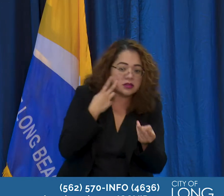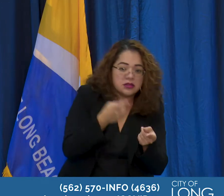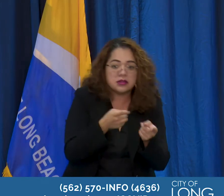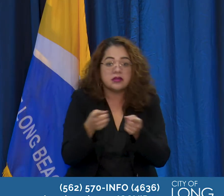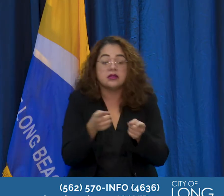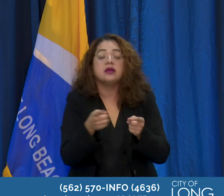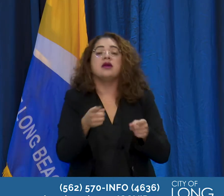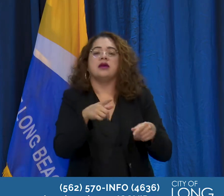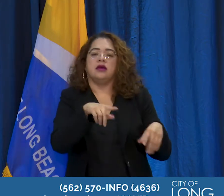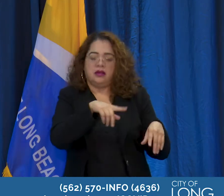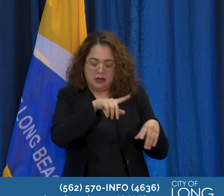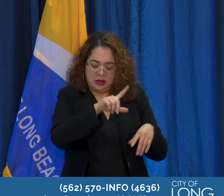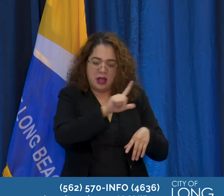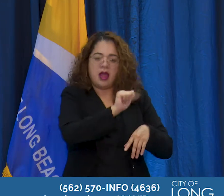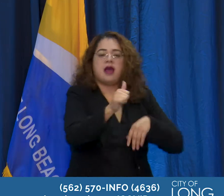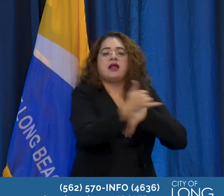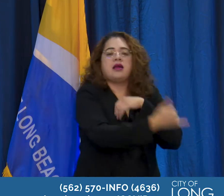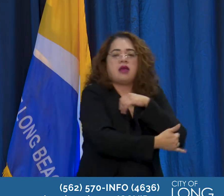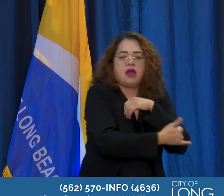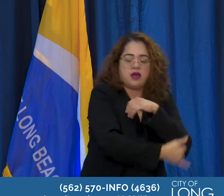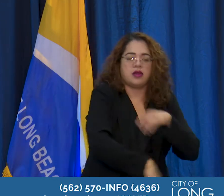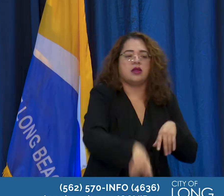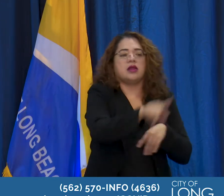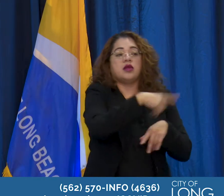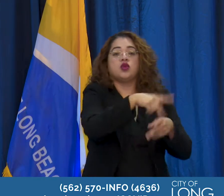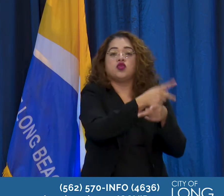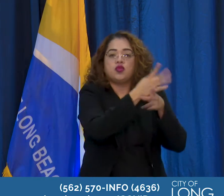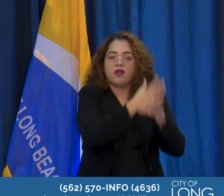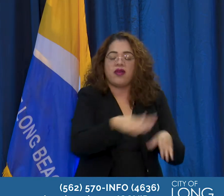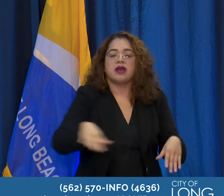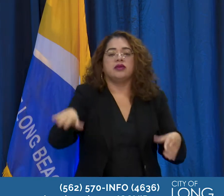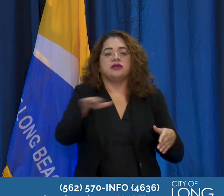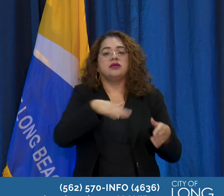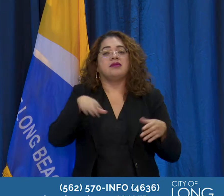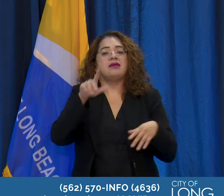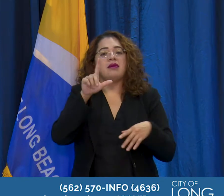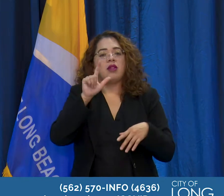state will make and working with us here as a city.